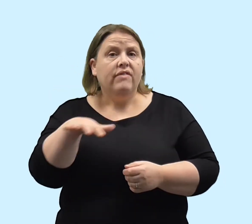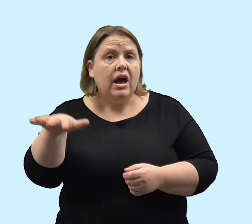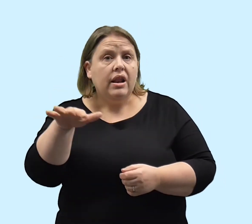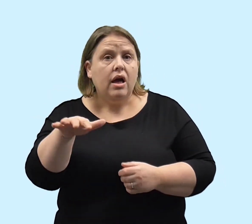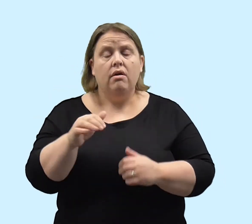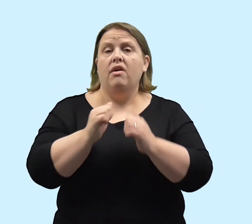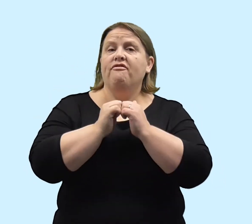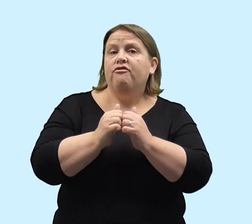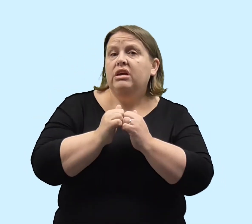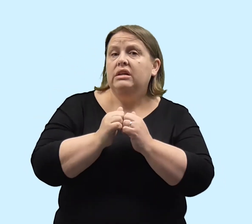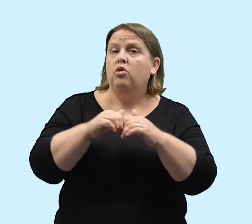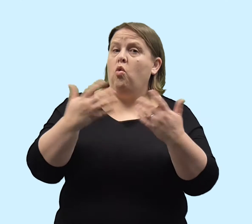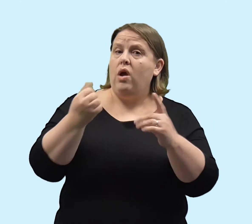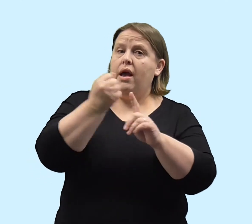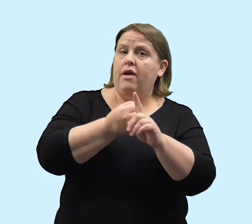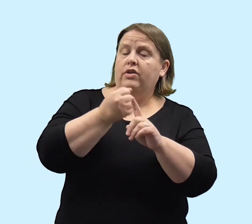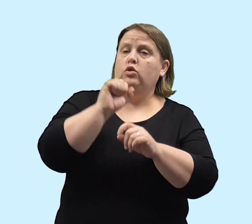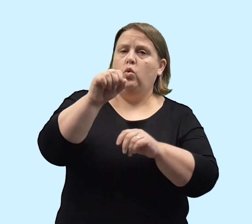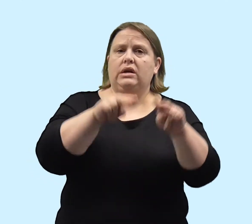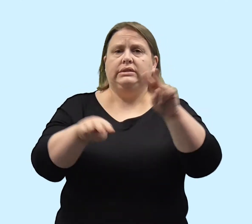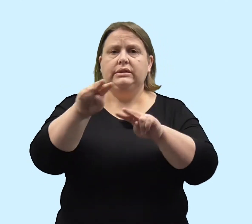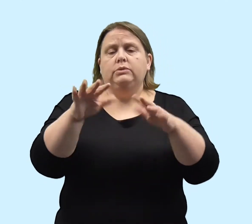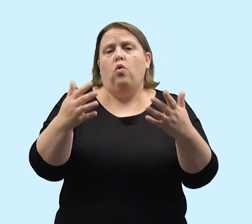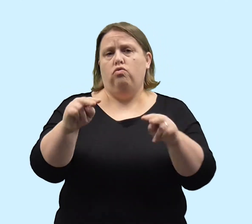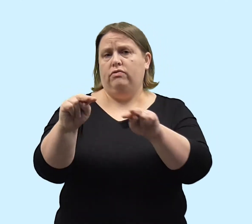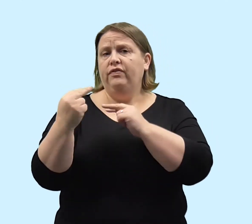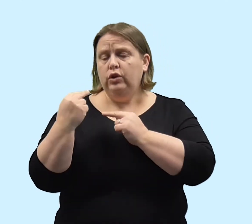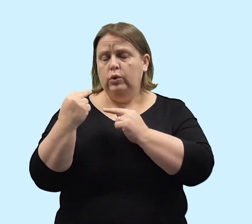a friend or advocate, at your assessment or review.